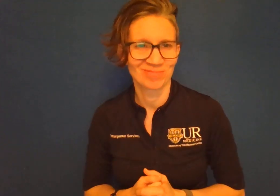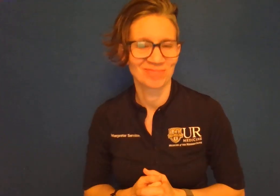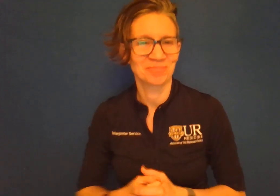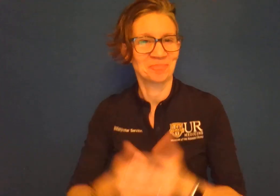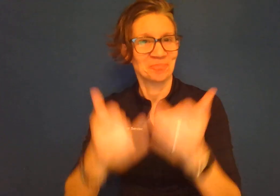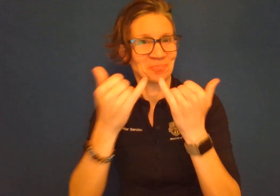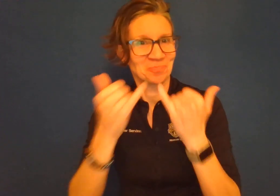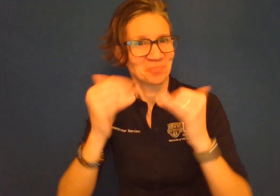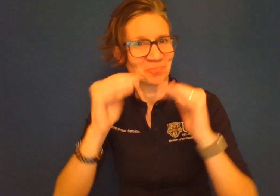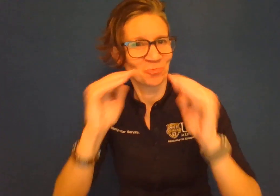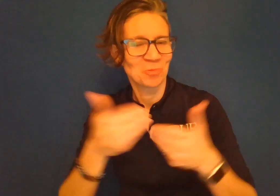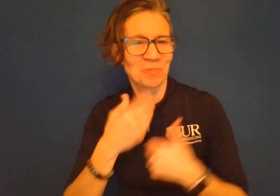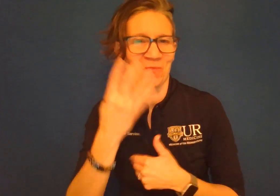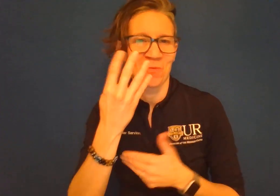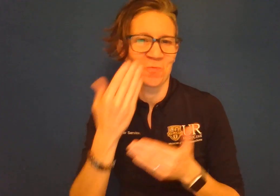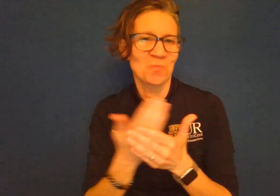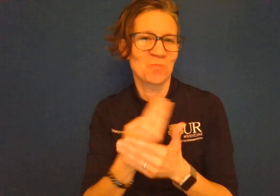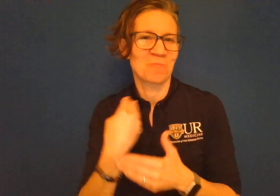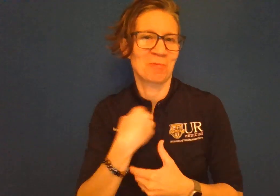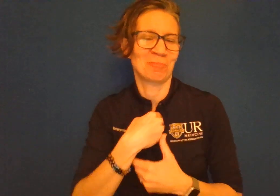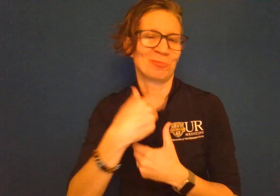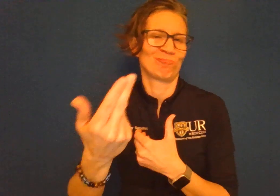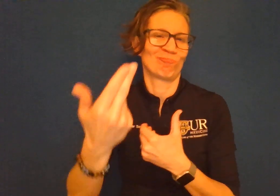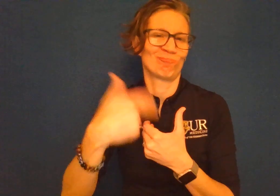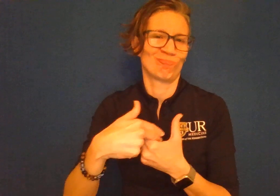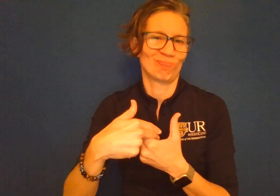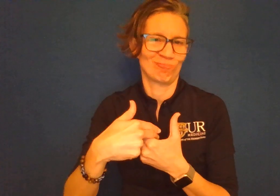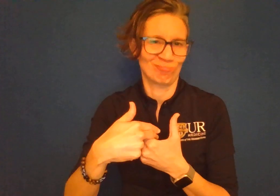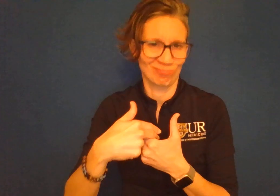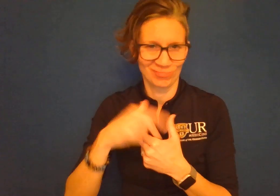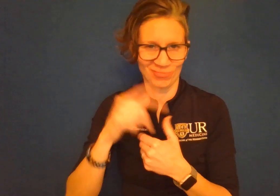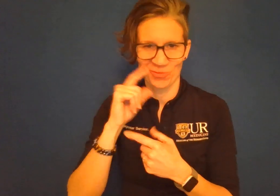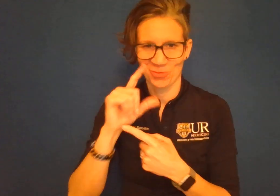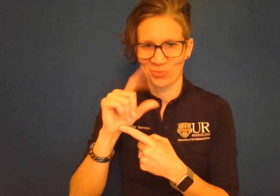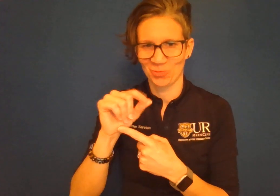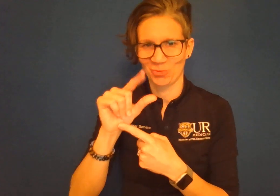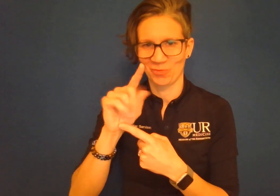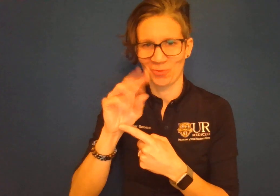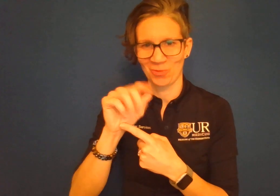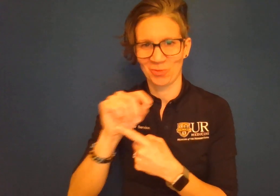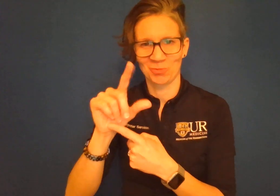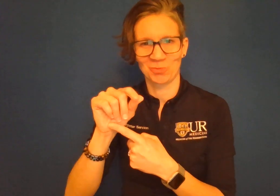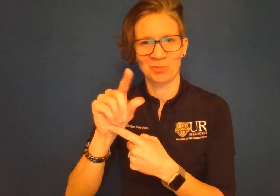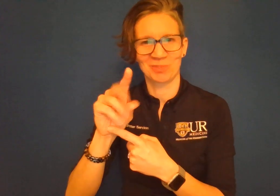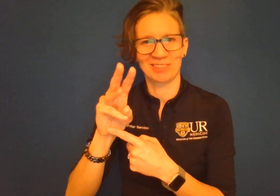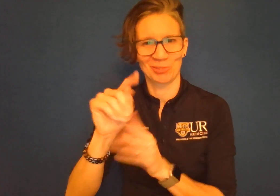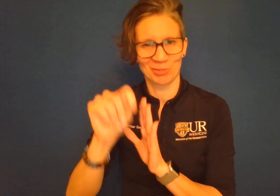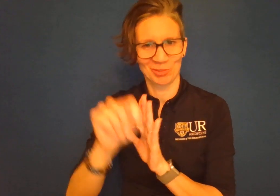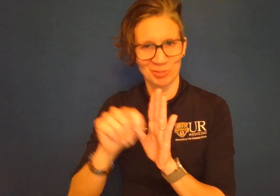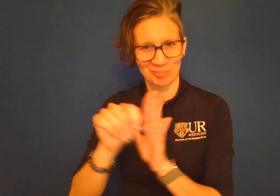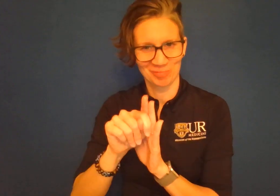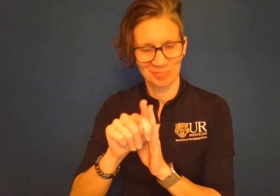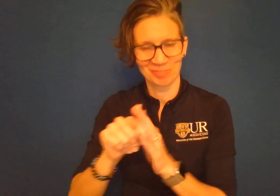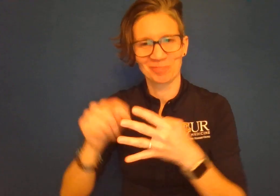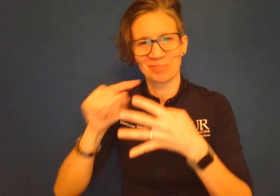Now introducing four new members joining DPAC for the 2024-2026 term: